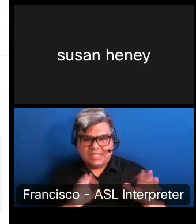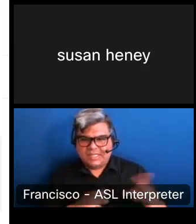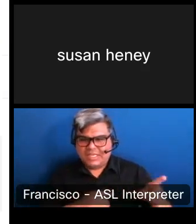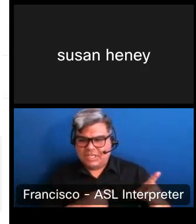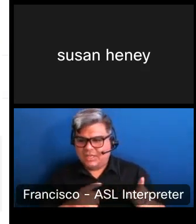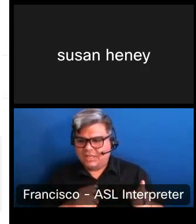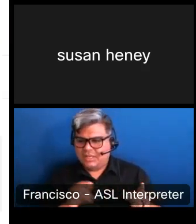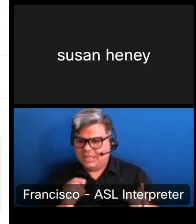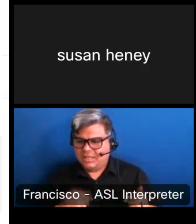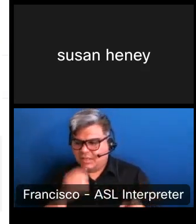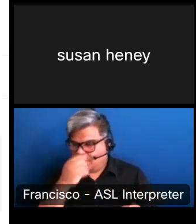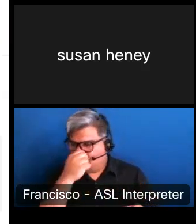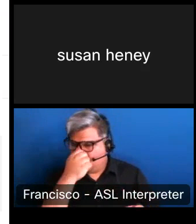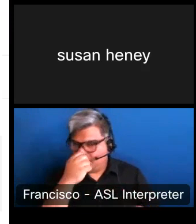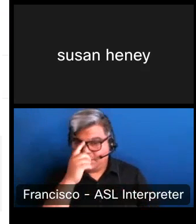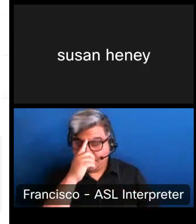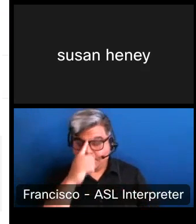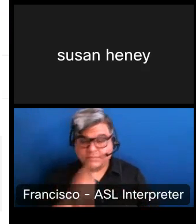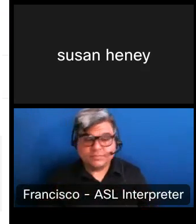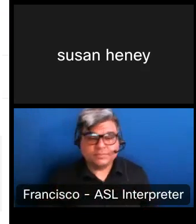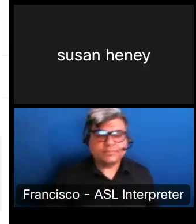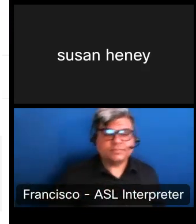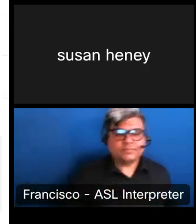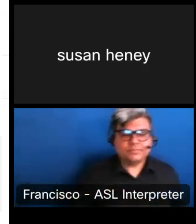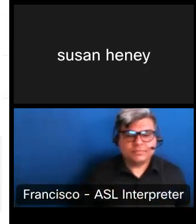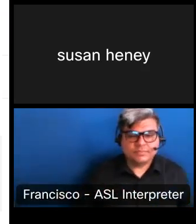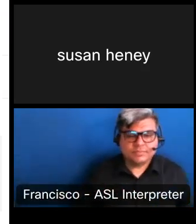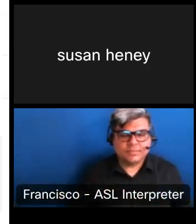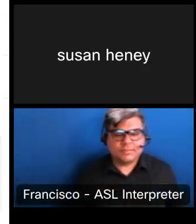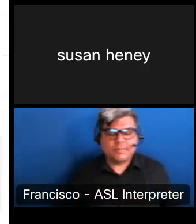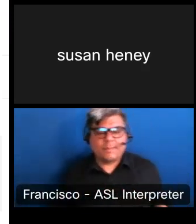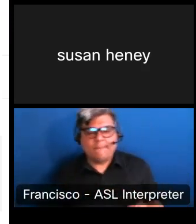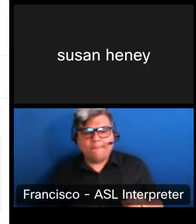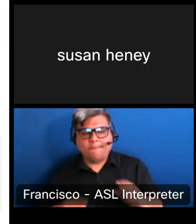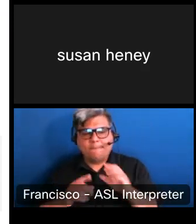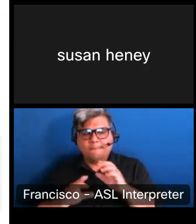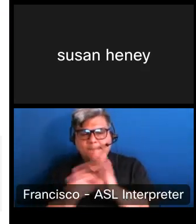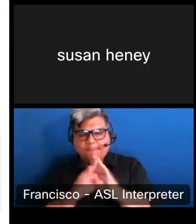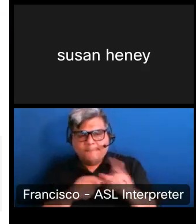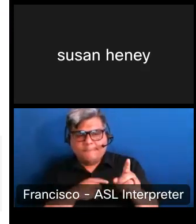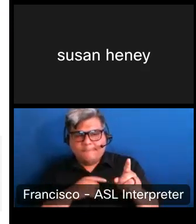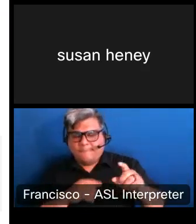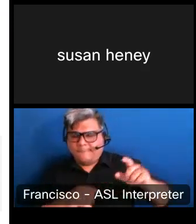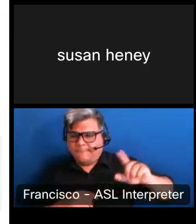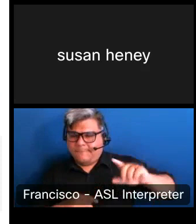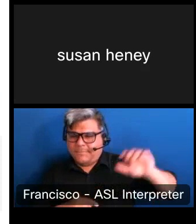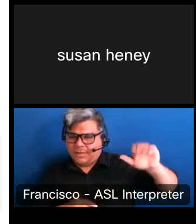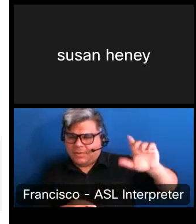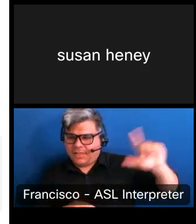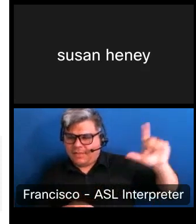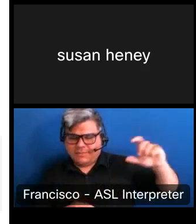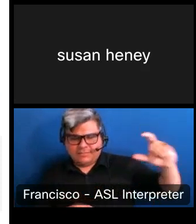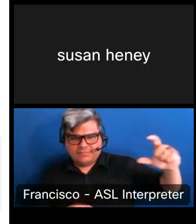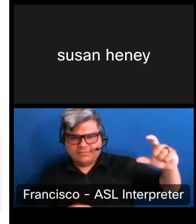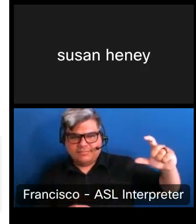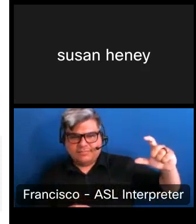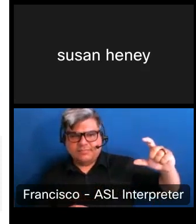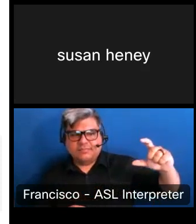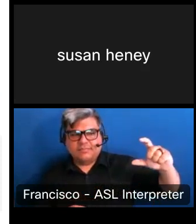our former query, excuse me, by selecting the logo here on the upper left. So we are going to